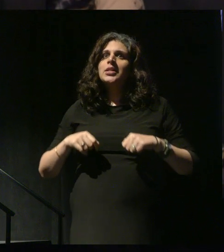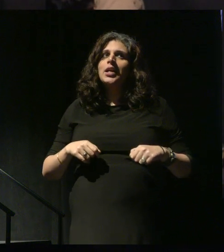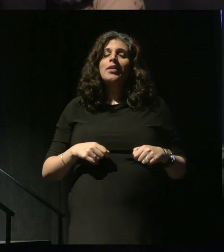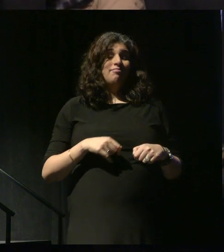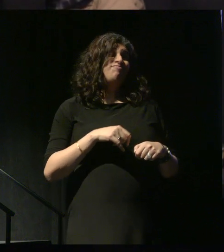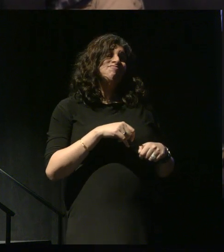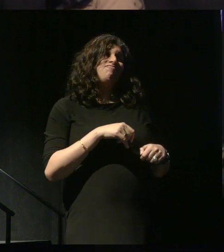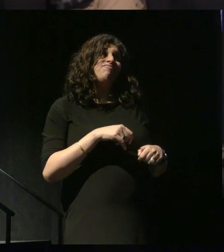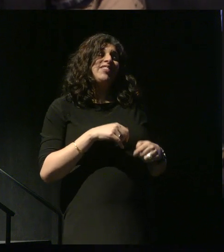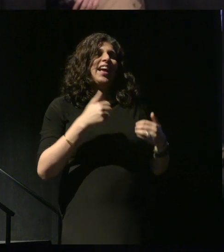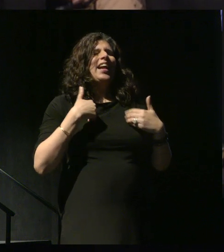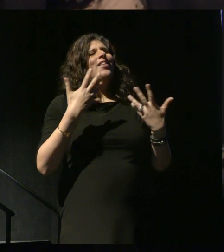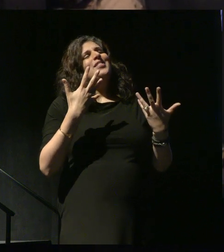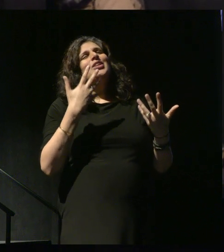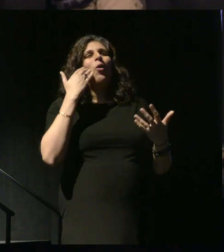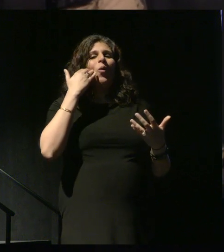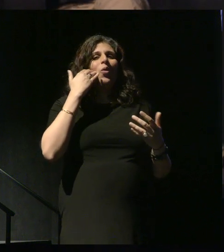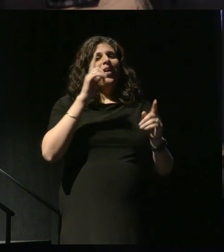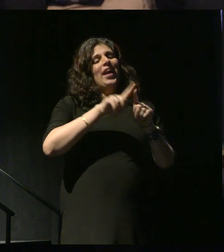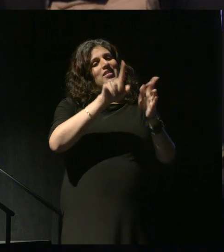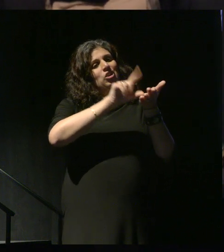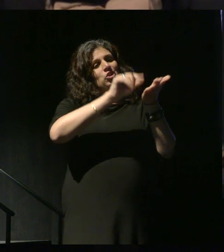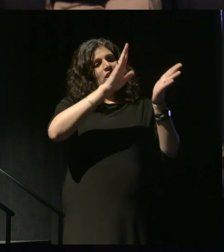I have a whole thing with like, you know, as a journalist, like first, yeah.